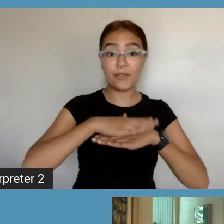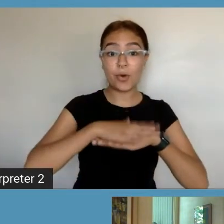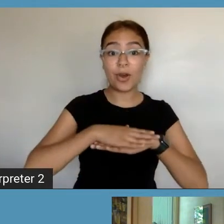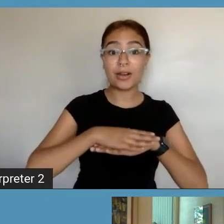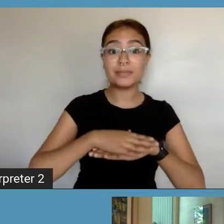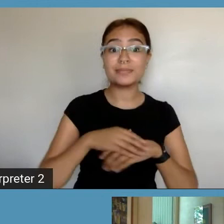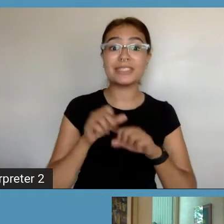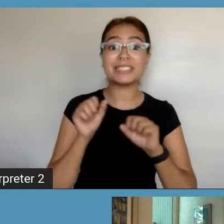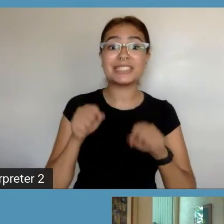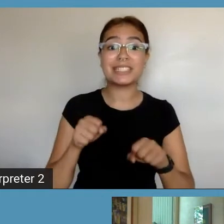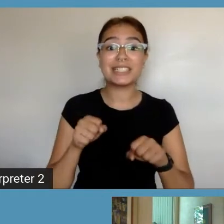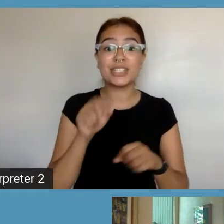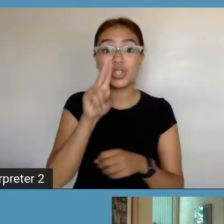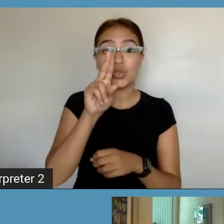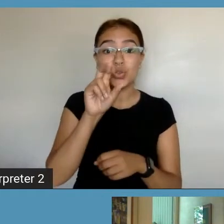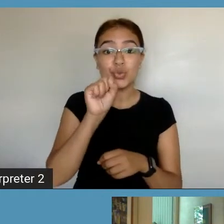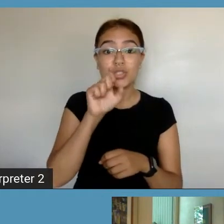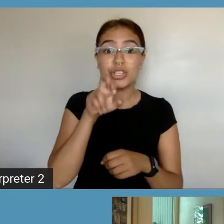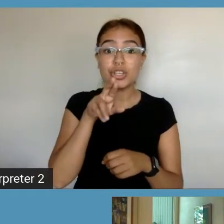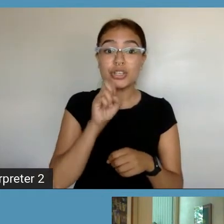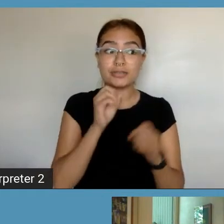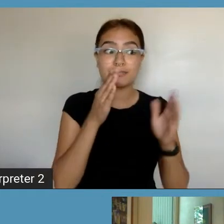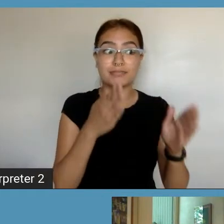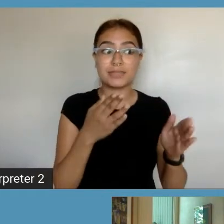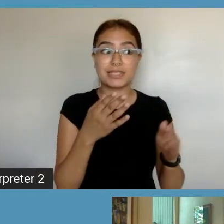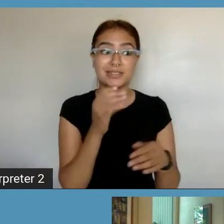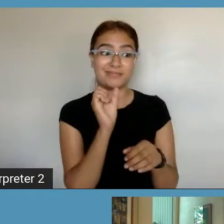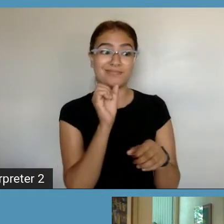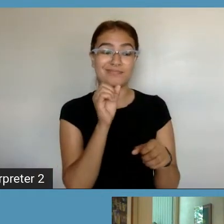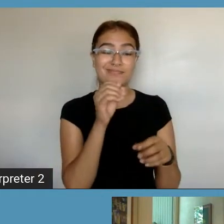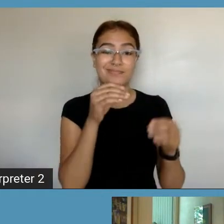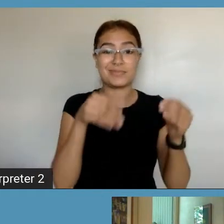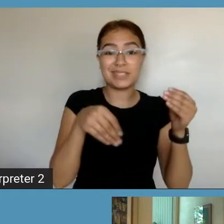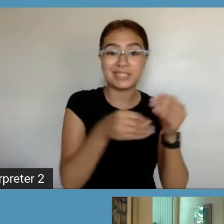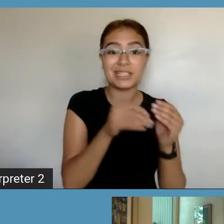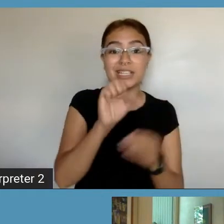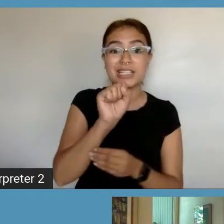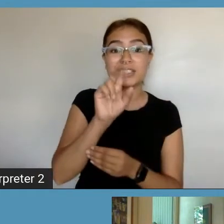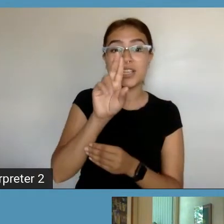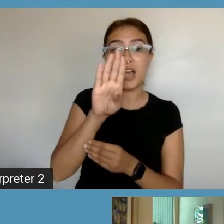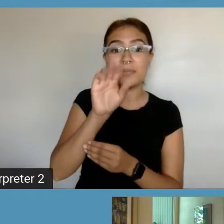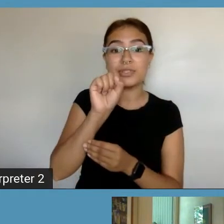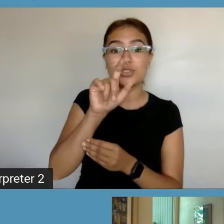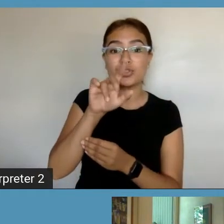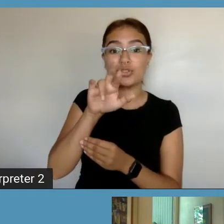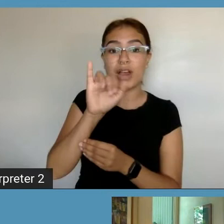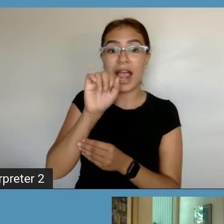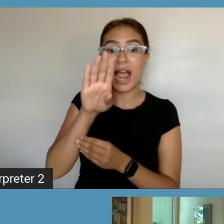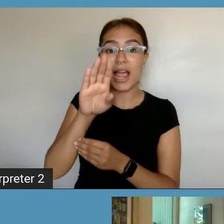to, they can be, have a monthly subscription to digital content, you can produce digital